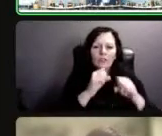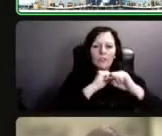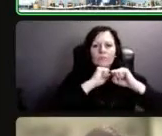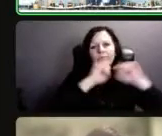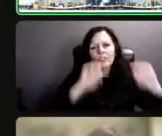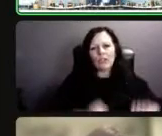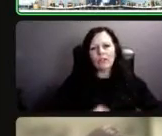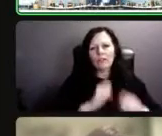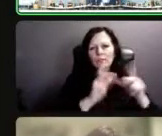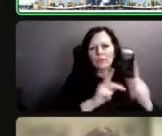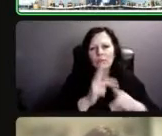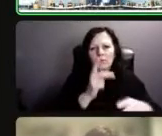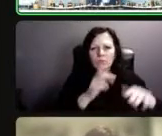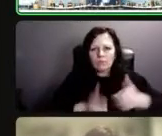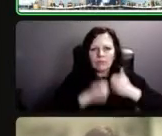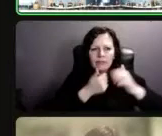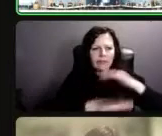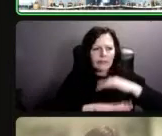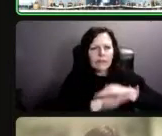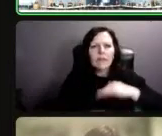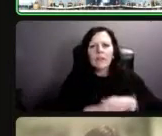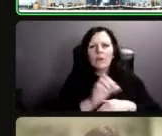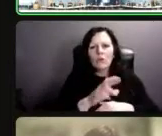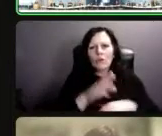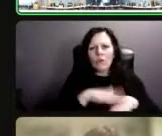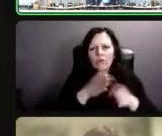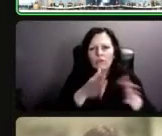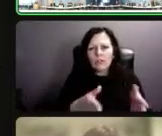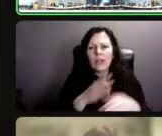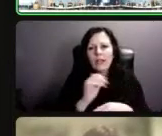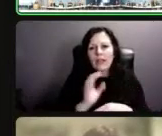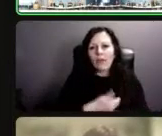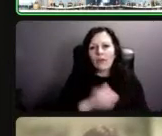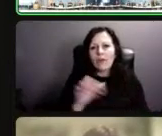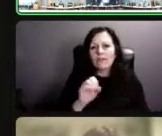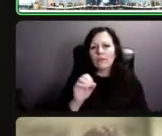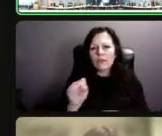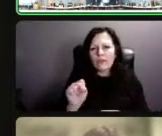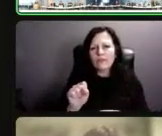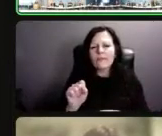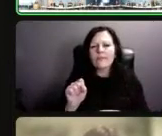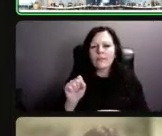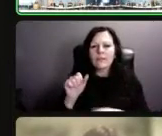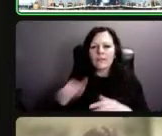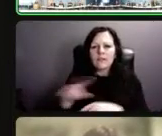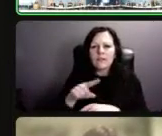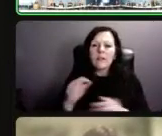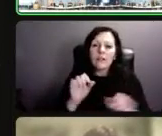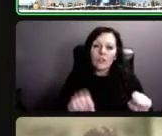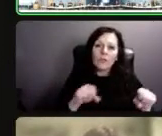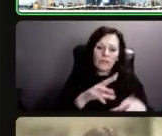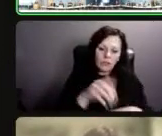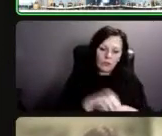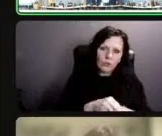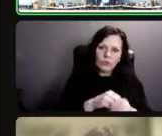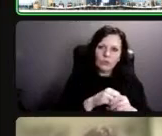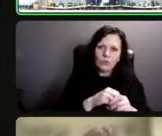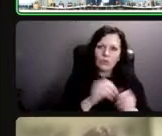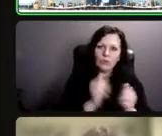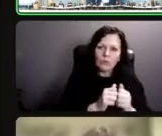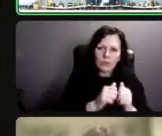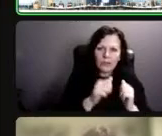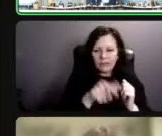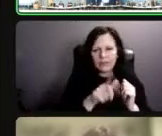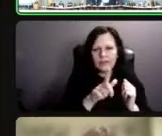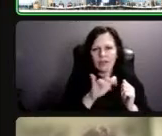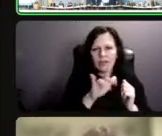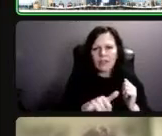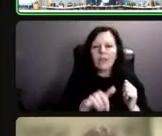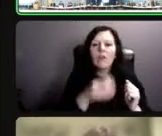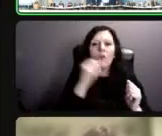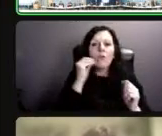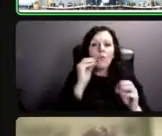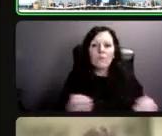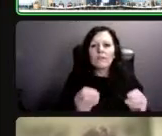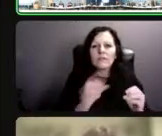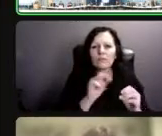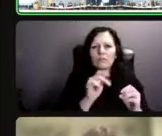ONE TIME MONEY FOR OUR SHELTERS